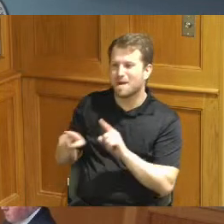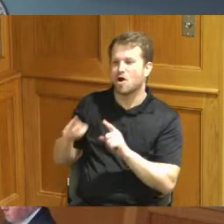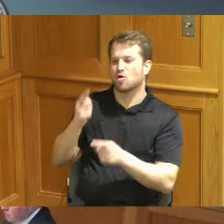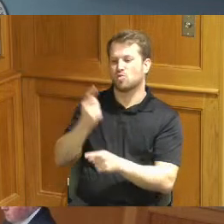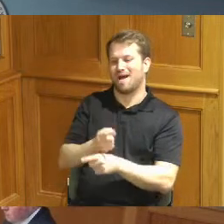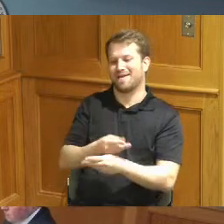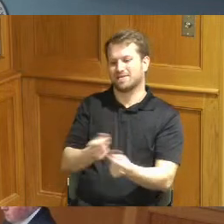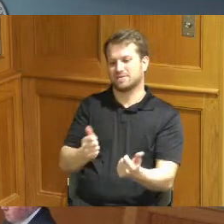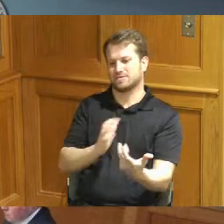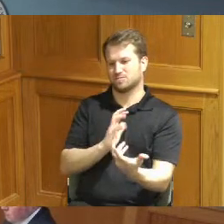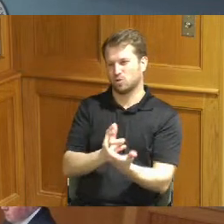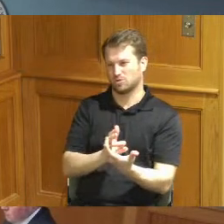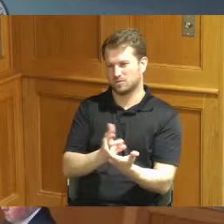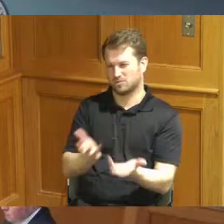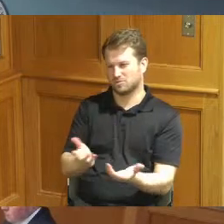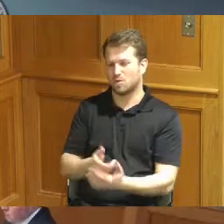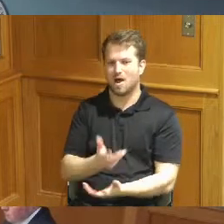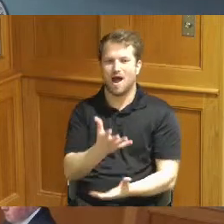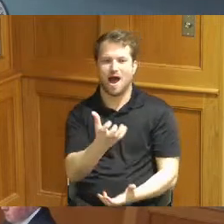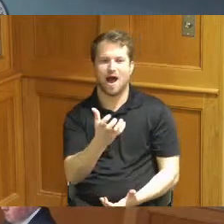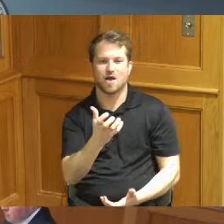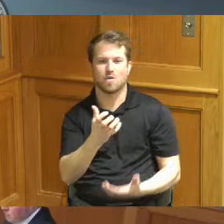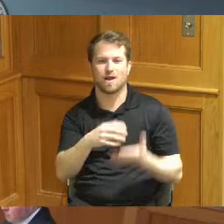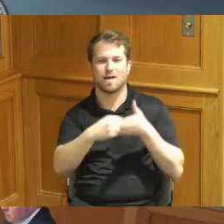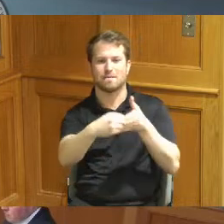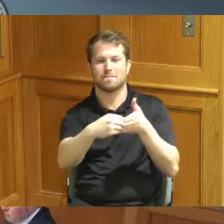yeah I just want to see a pilot down here I don't want to vote for Millions and go downstairs